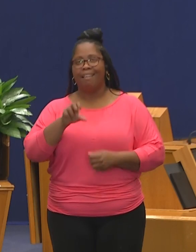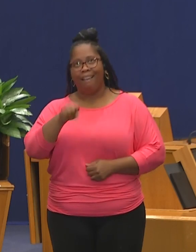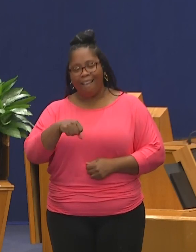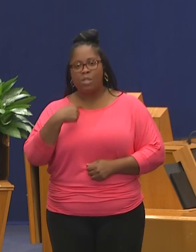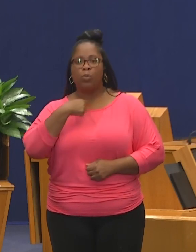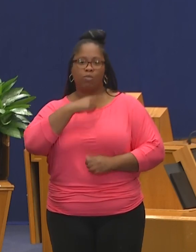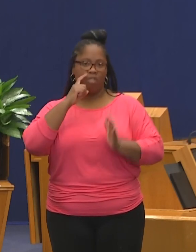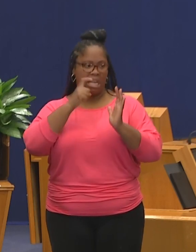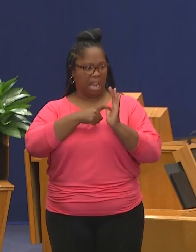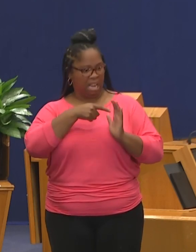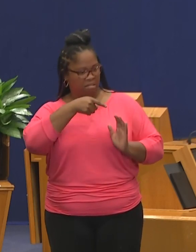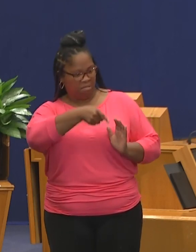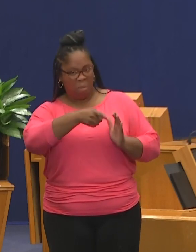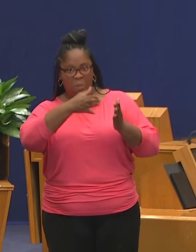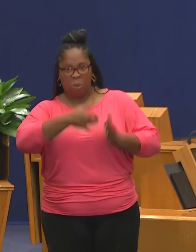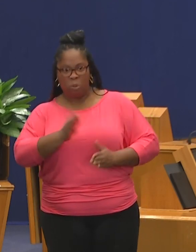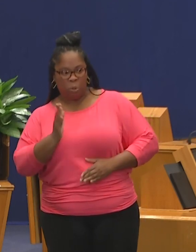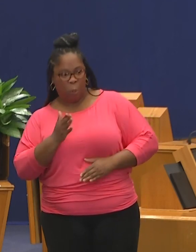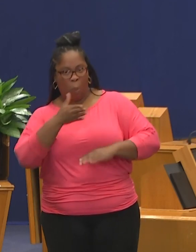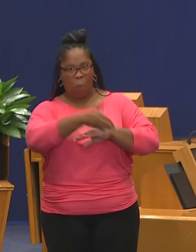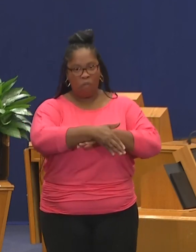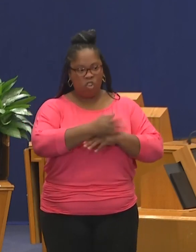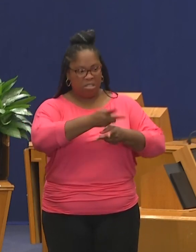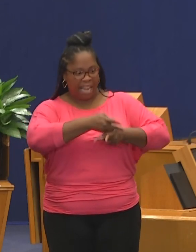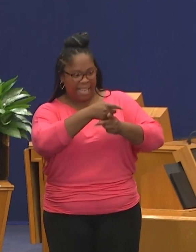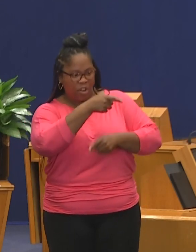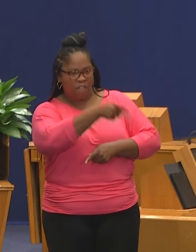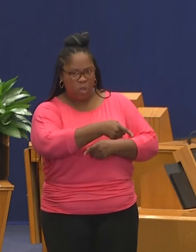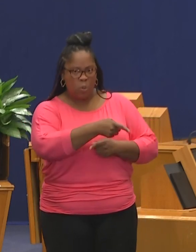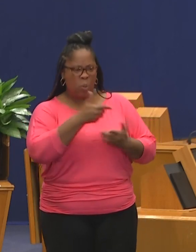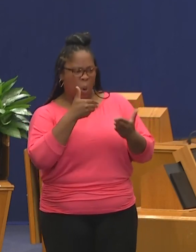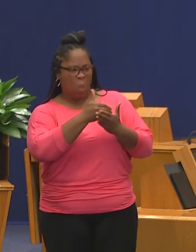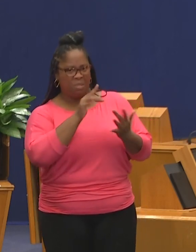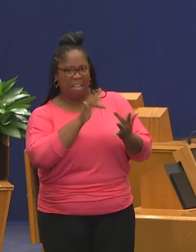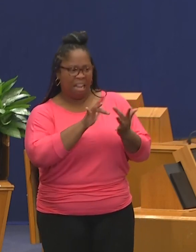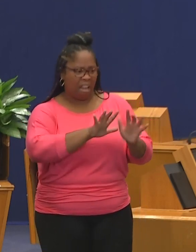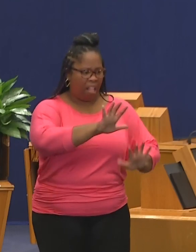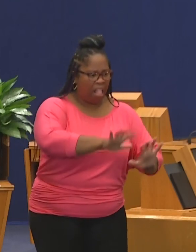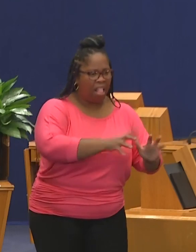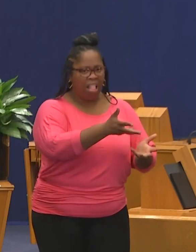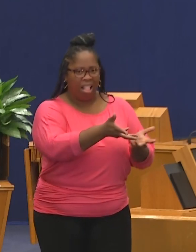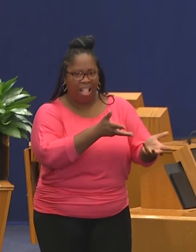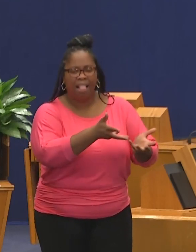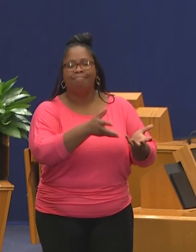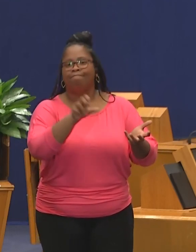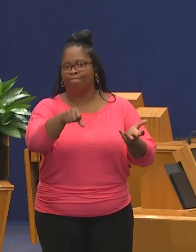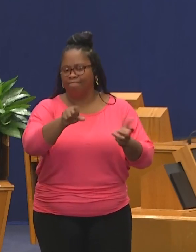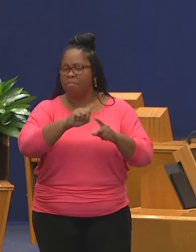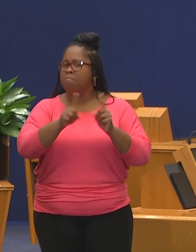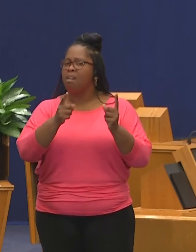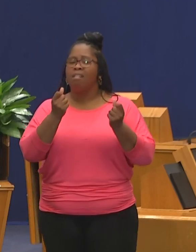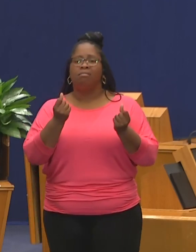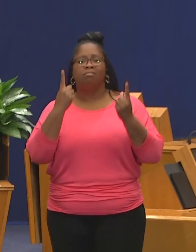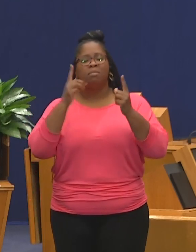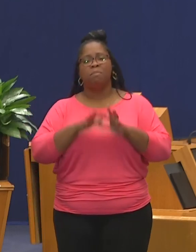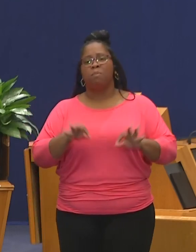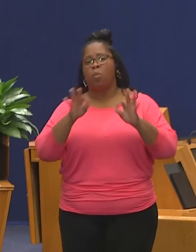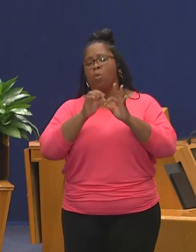ELSE AS MUCH AS POSSIBLE. THIS INCLUDES YOUR FAMILY MEMBERS. WE RECOGNIZE THAT YOU HAVE A CAREGIVER THAT OFTEN IS IN CLOSE CONTACT WITH YOU.